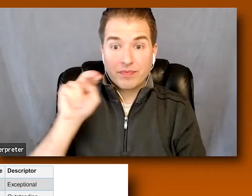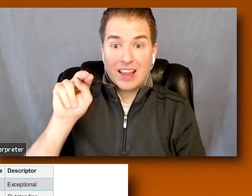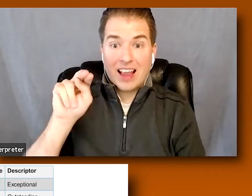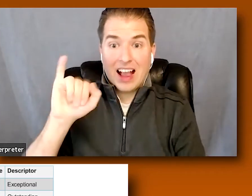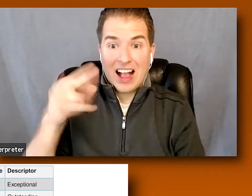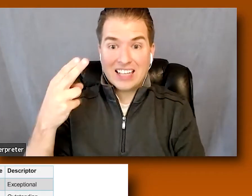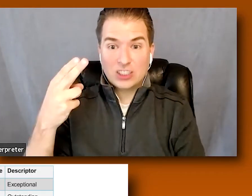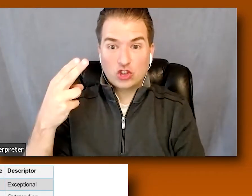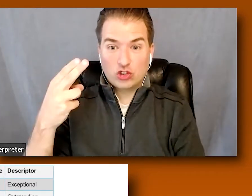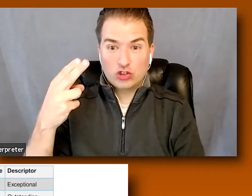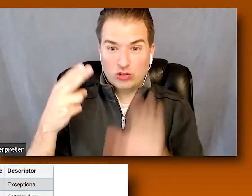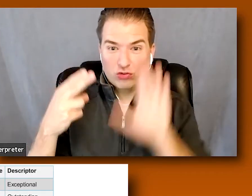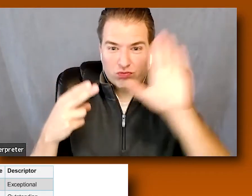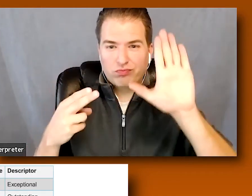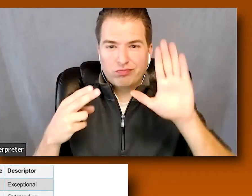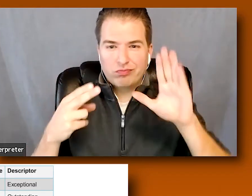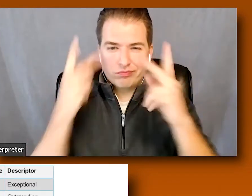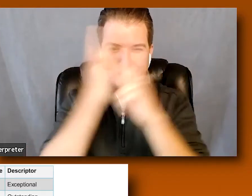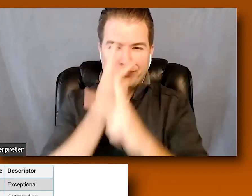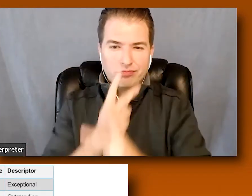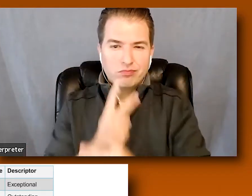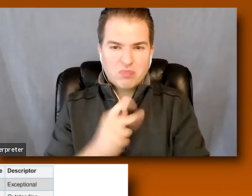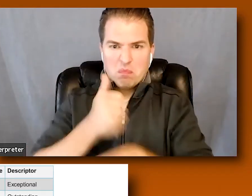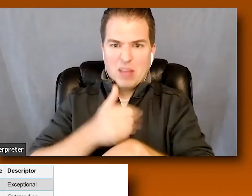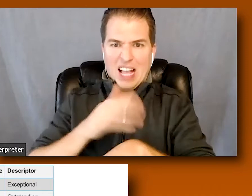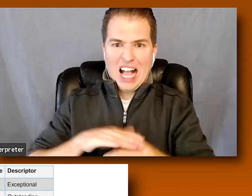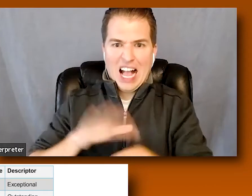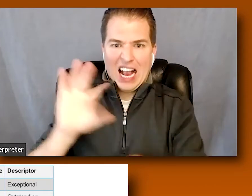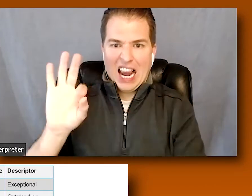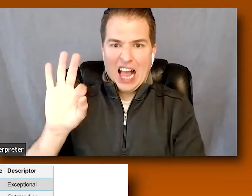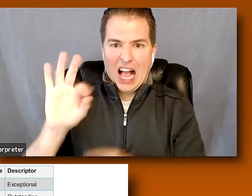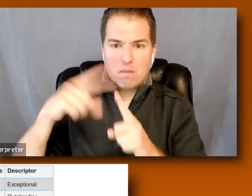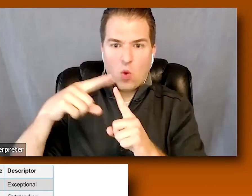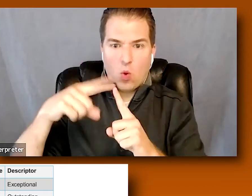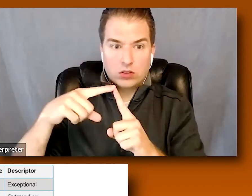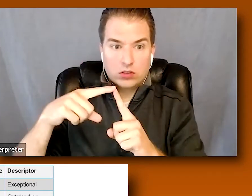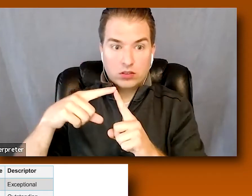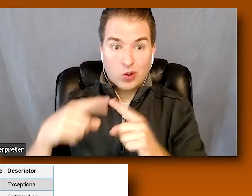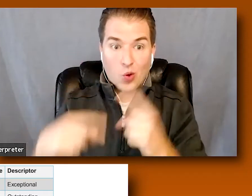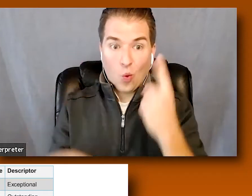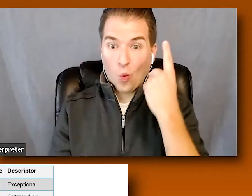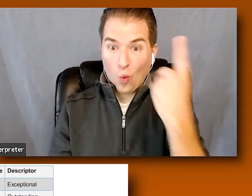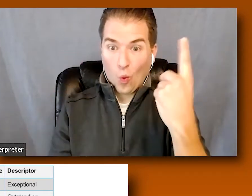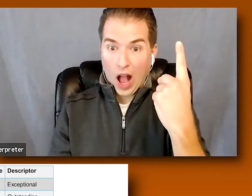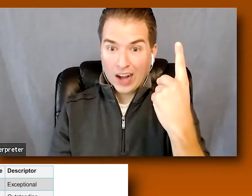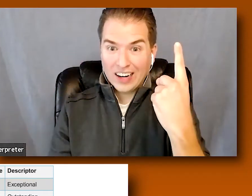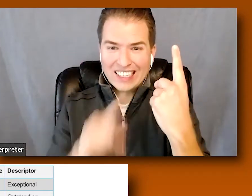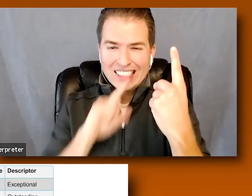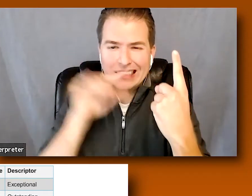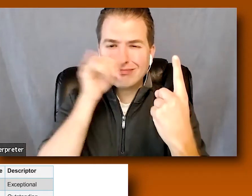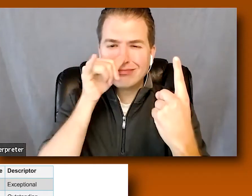NIH has a 9-point scale, one being exceptional, 9 being poor, so, the lower your score, the better.